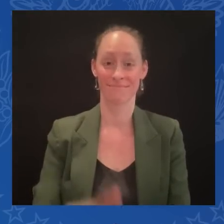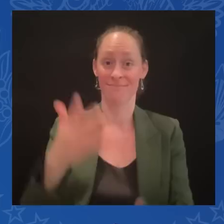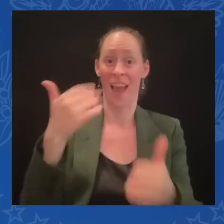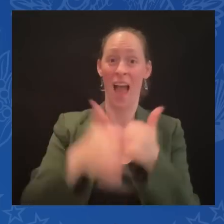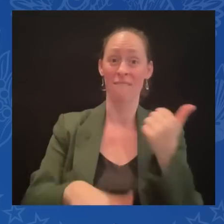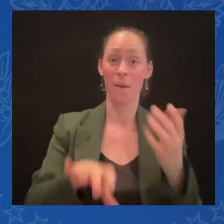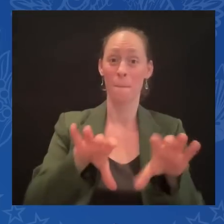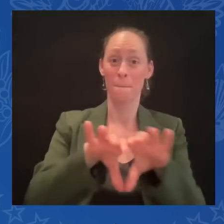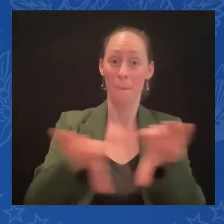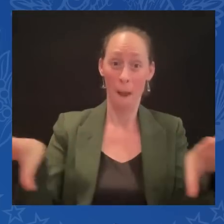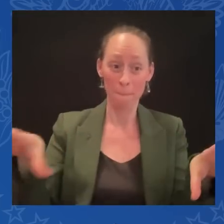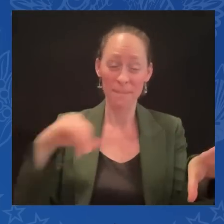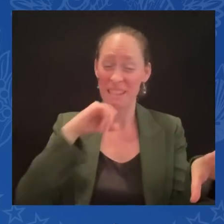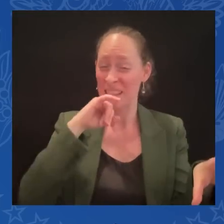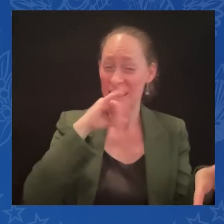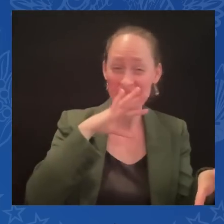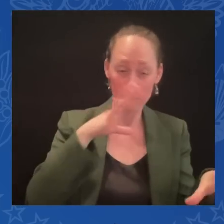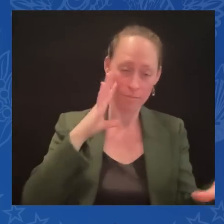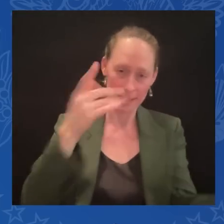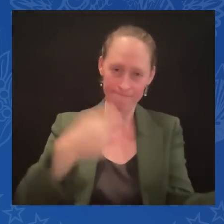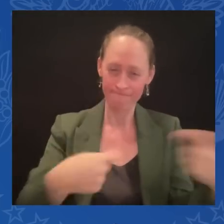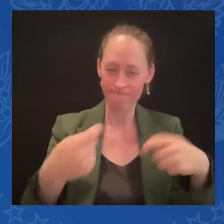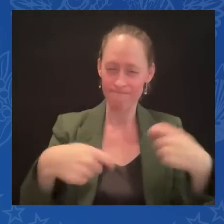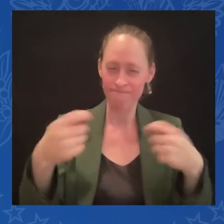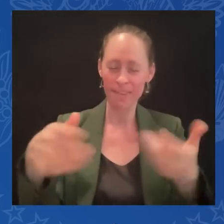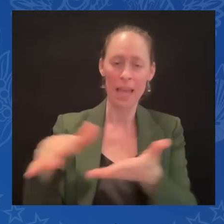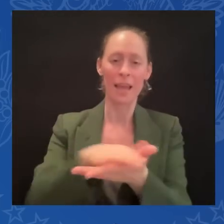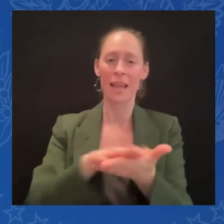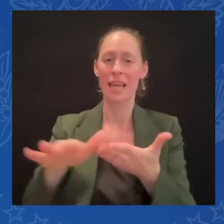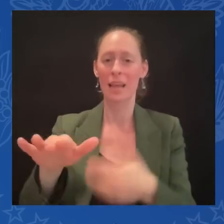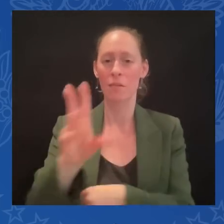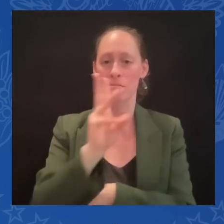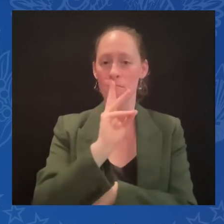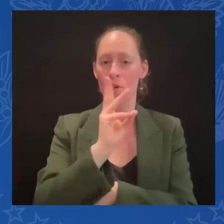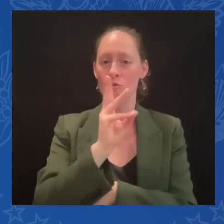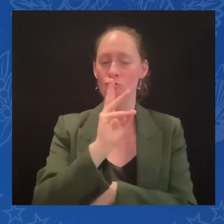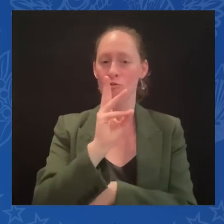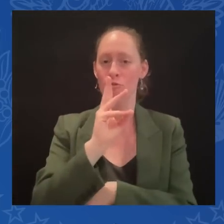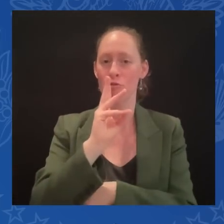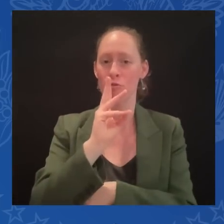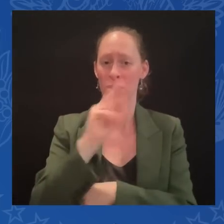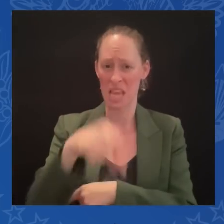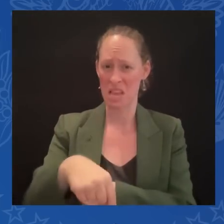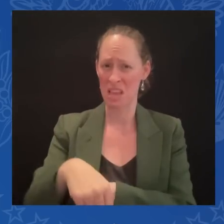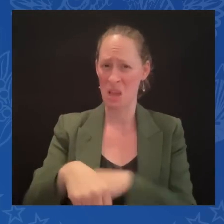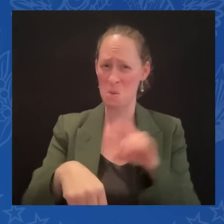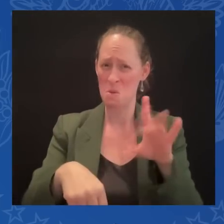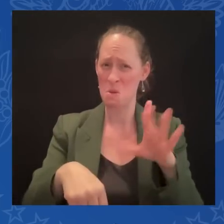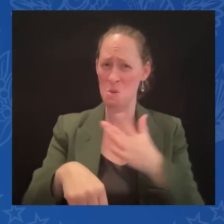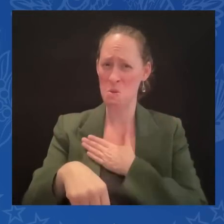And they're a risk to everyone's health, including children, so it's time to get them removed and replaced.